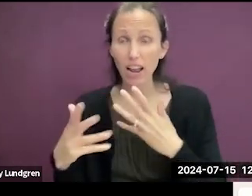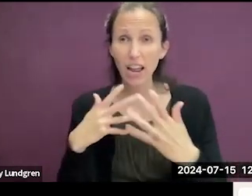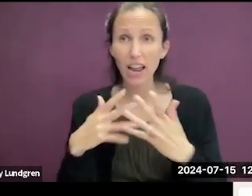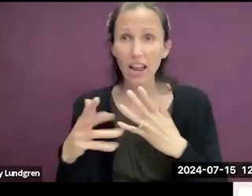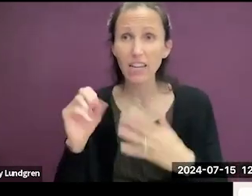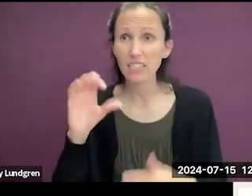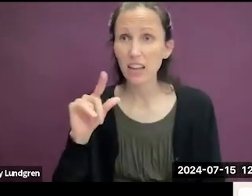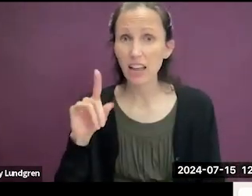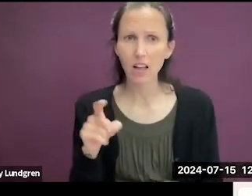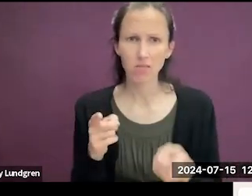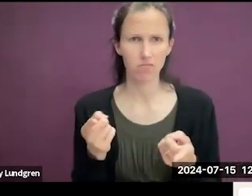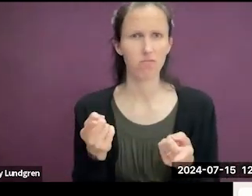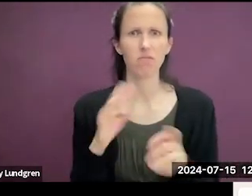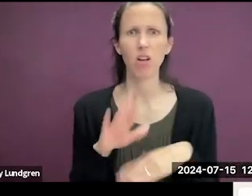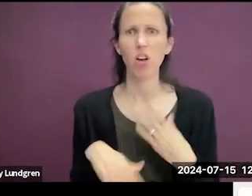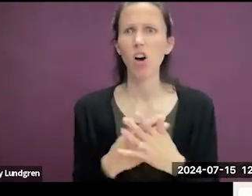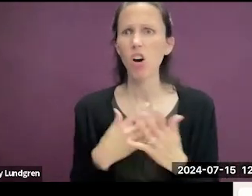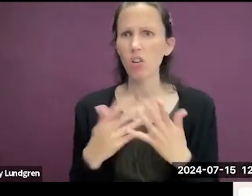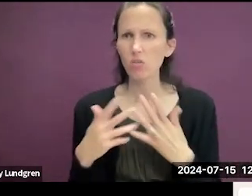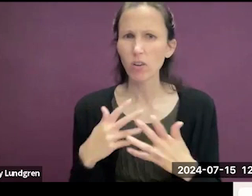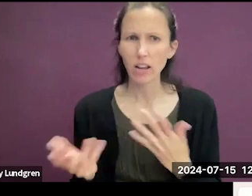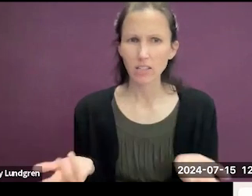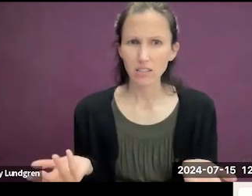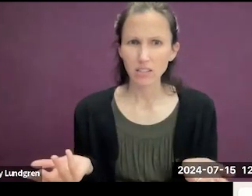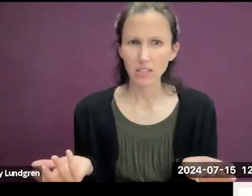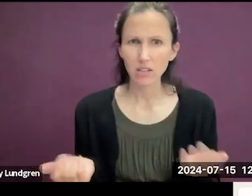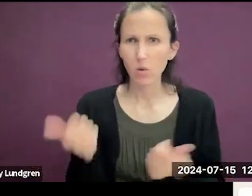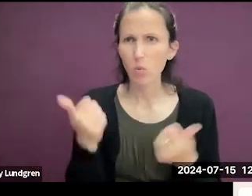and there's no way to identify which color might mean what.